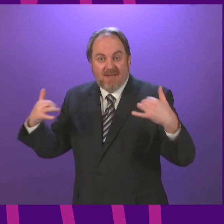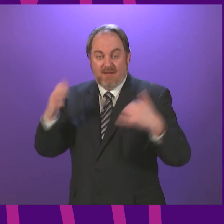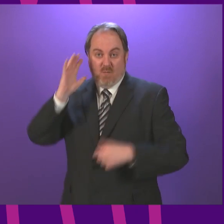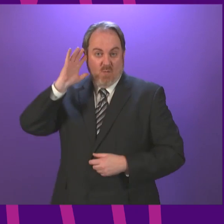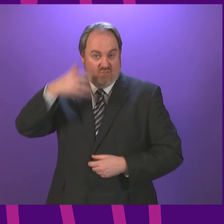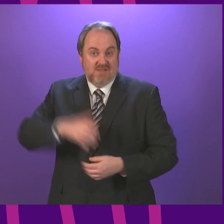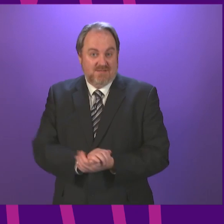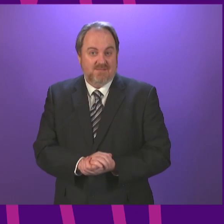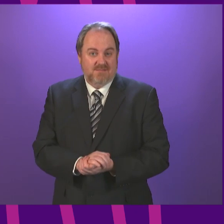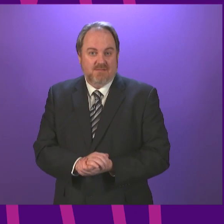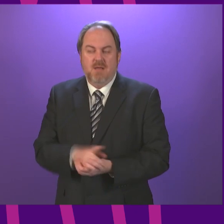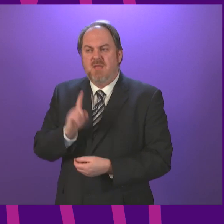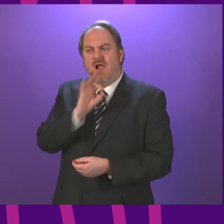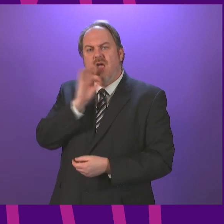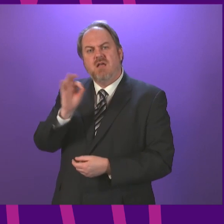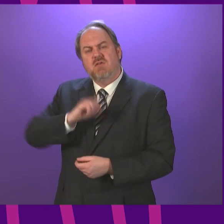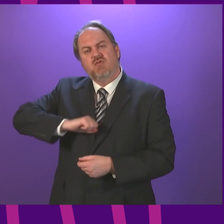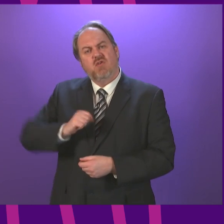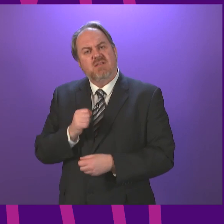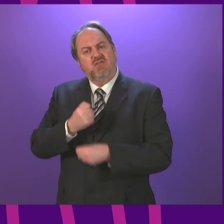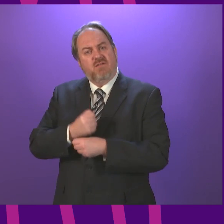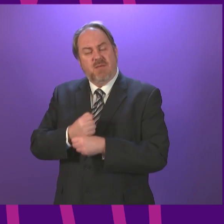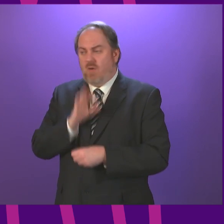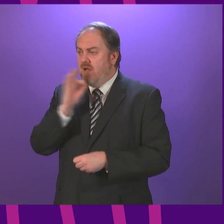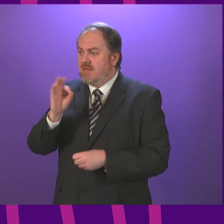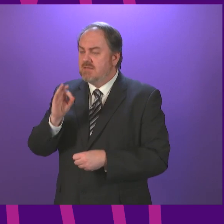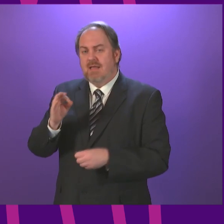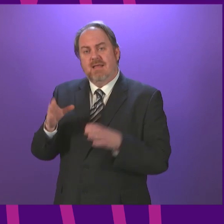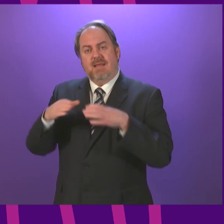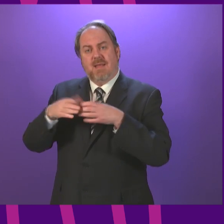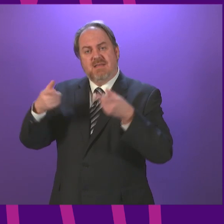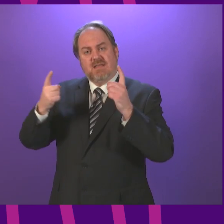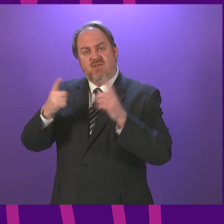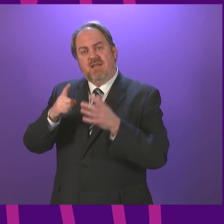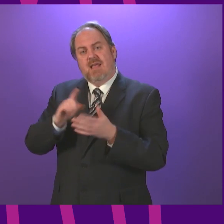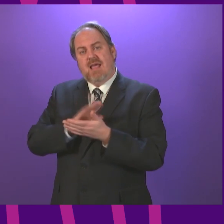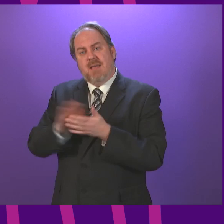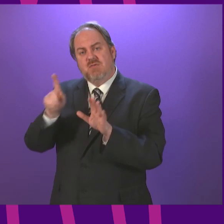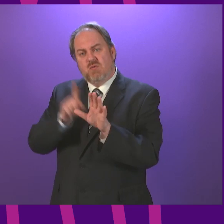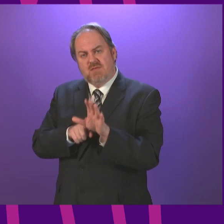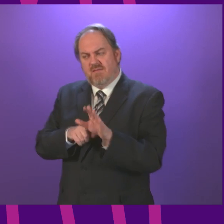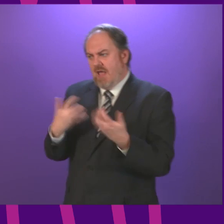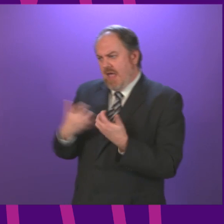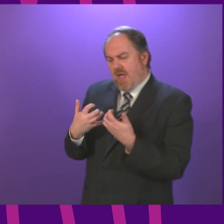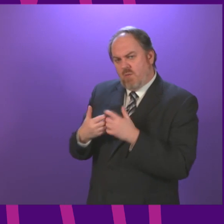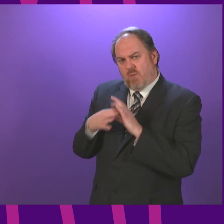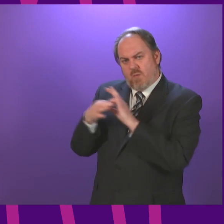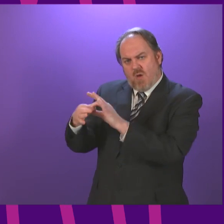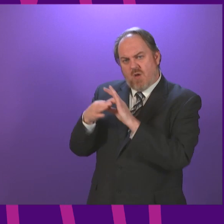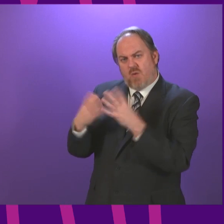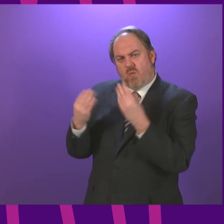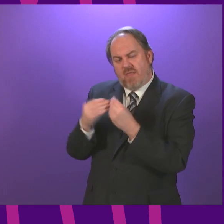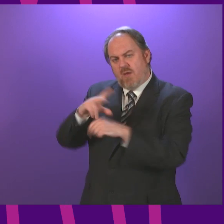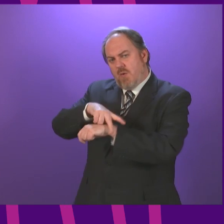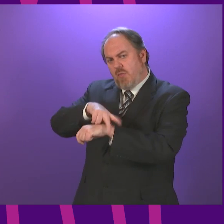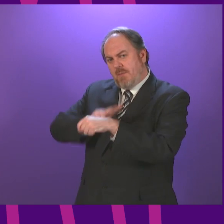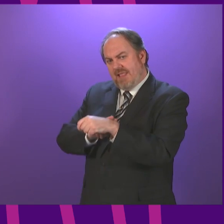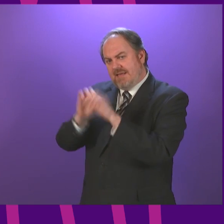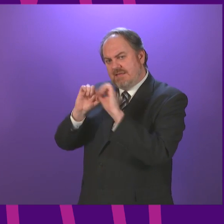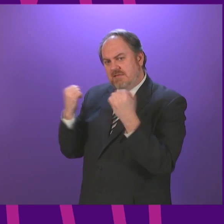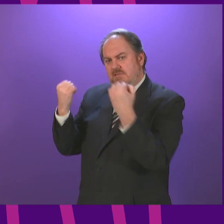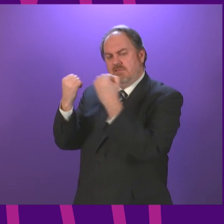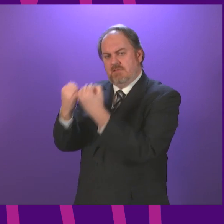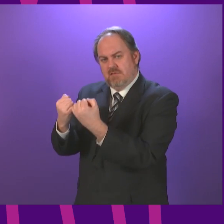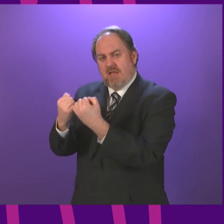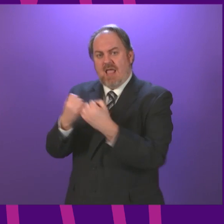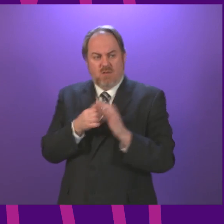Government will liaise with Police Scotland and the football clubs that are involved to ensure